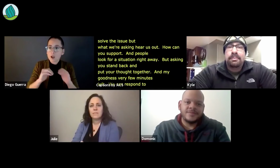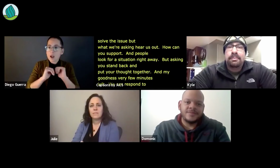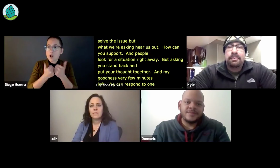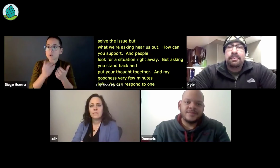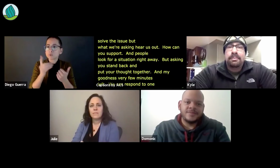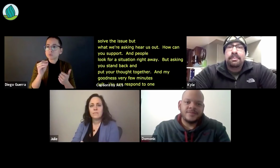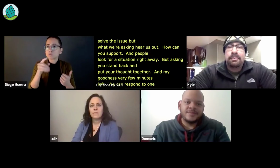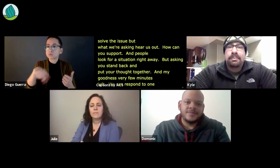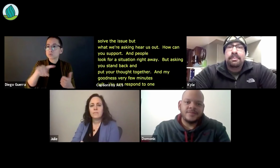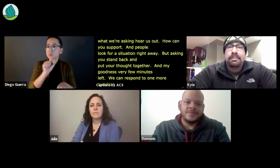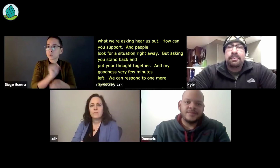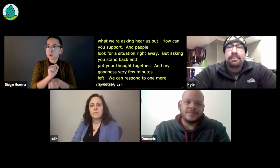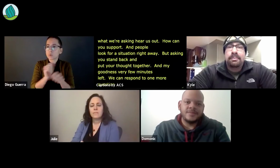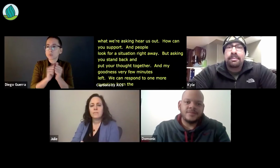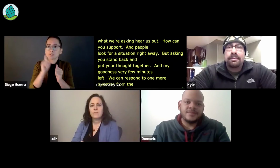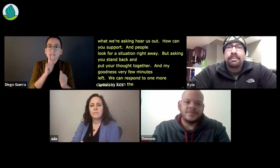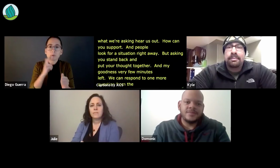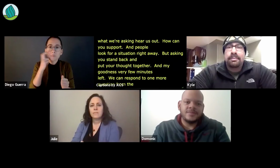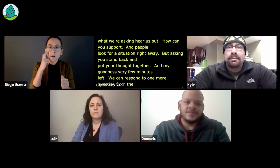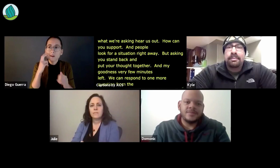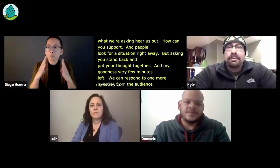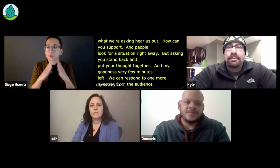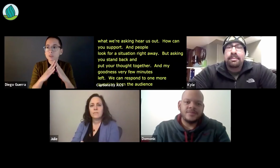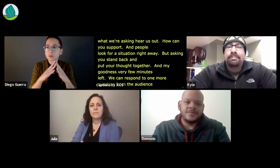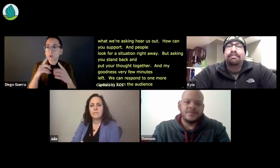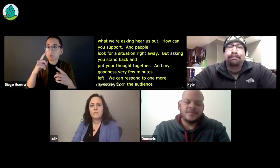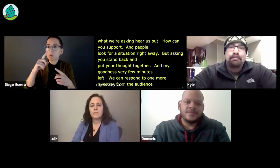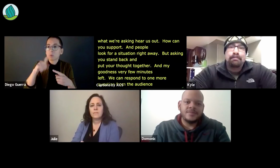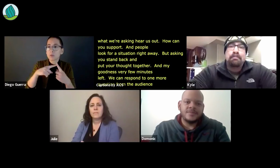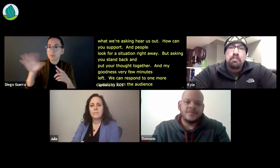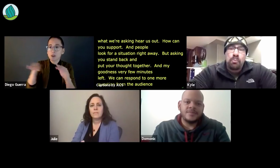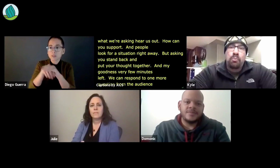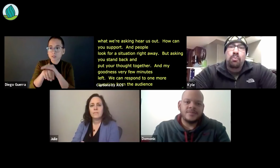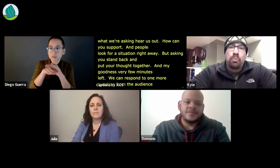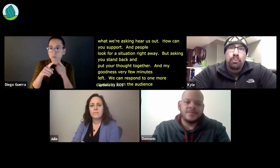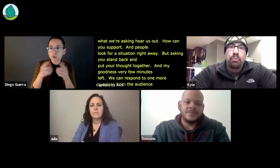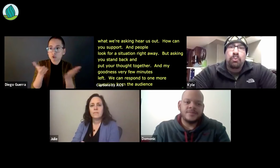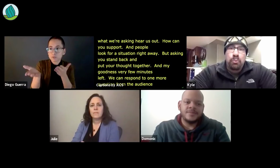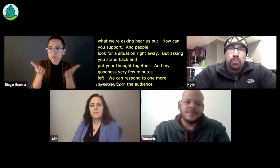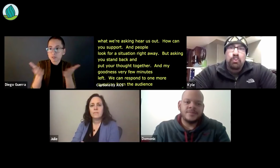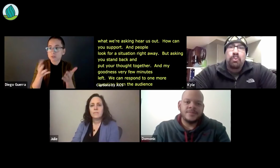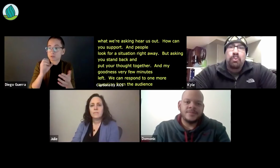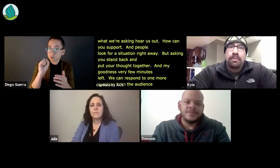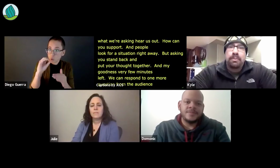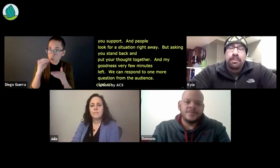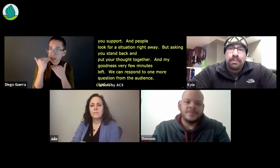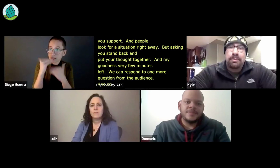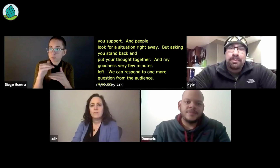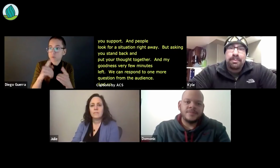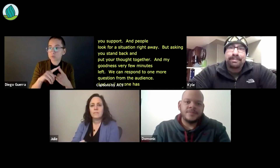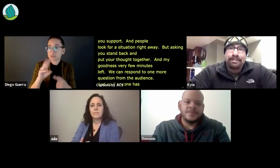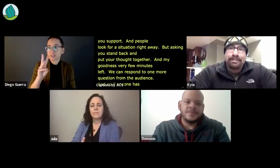And so if anyone has experience, have you worked with a deaf blind community accessing services?